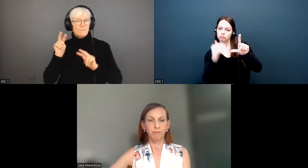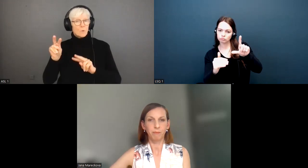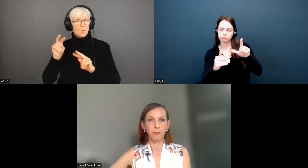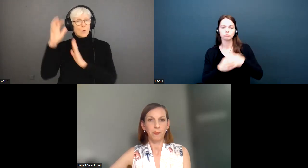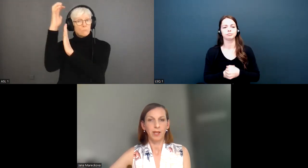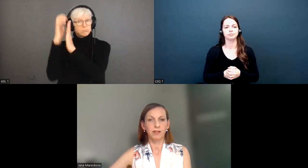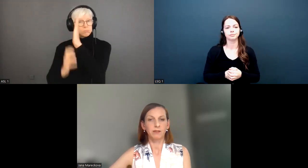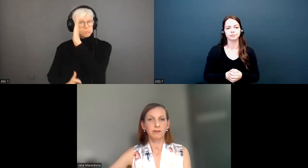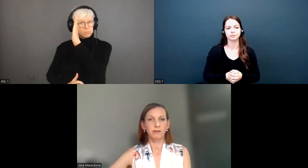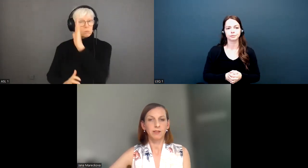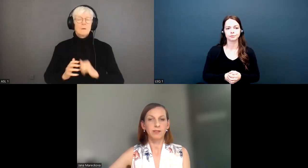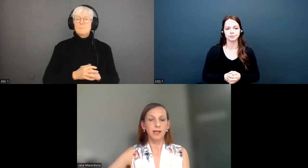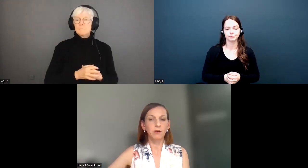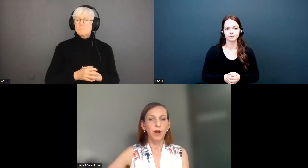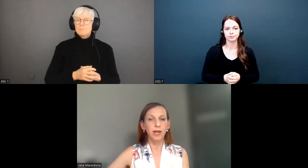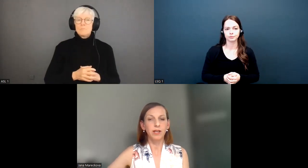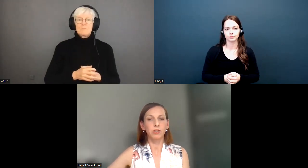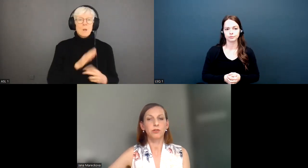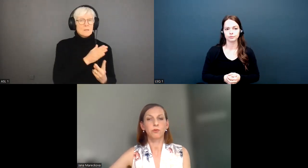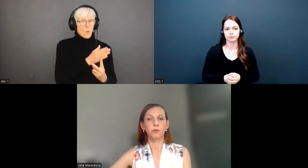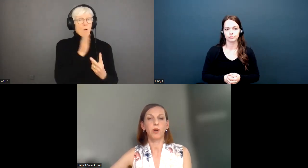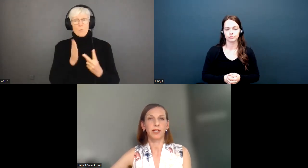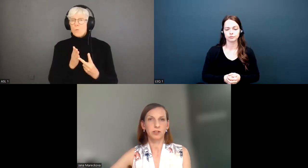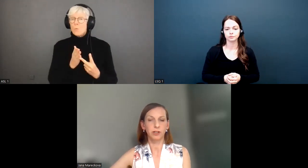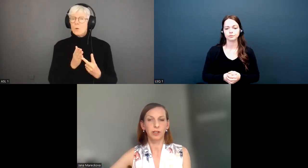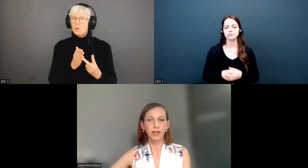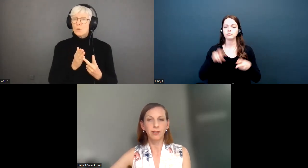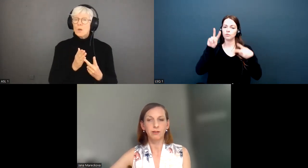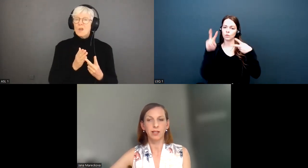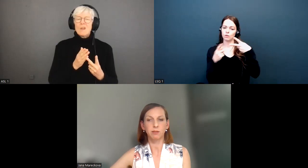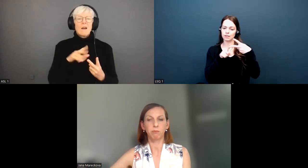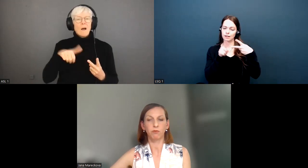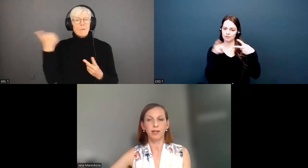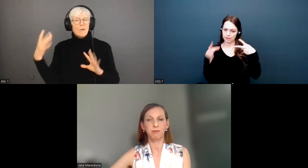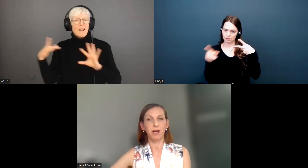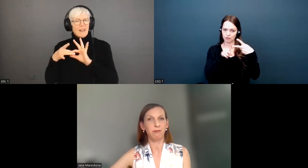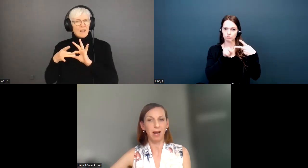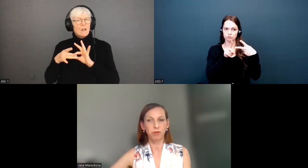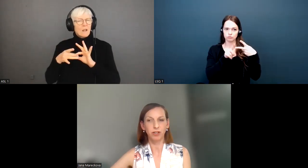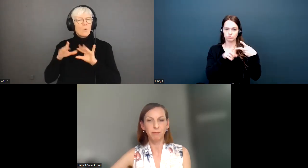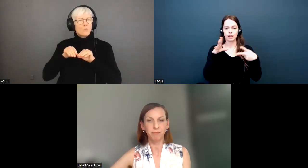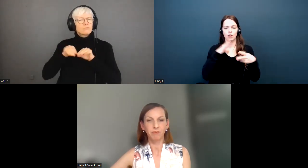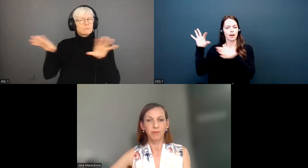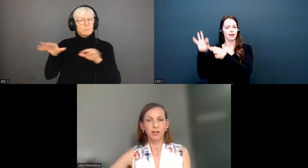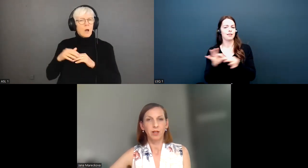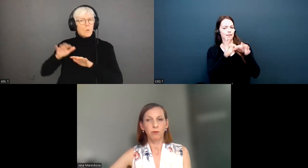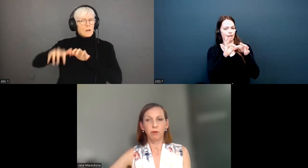The second way is through an external link that's been provided by our captioner we will